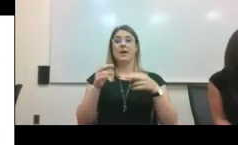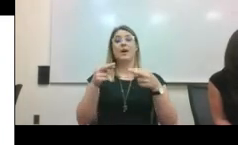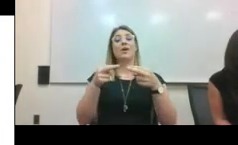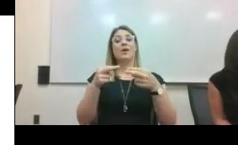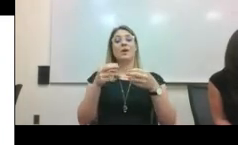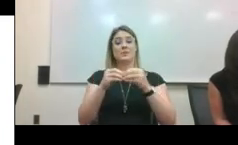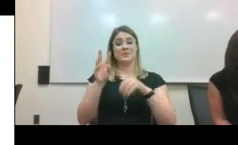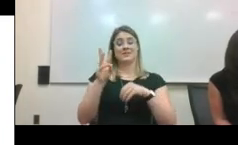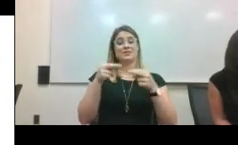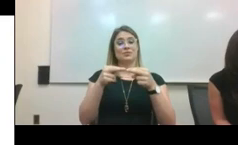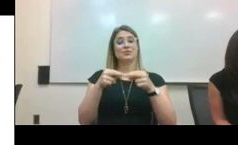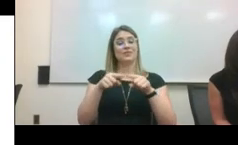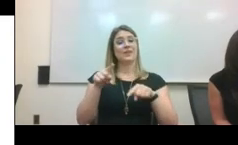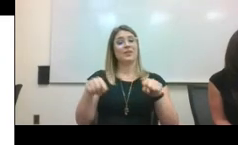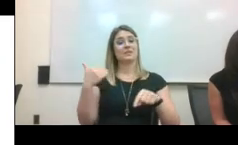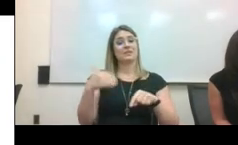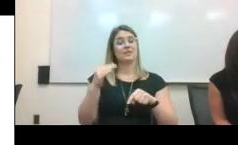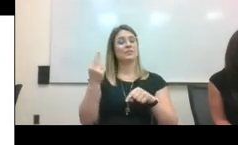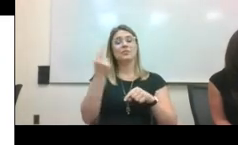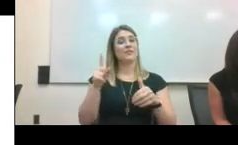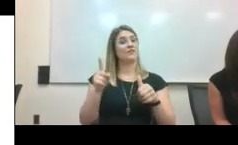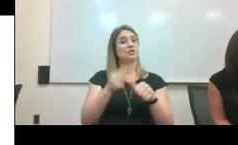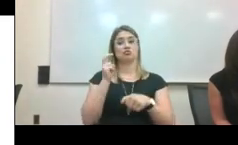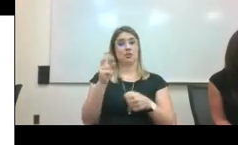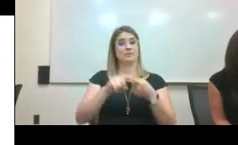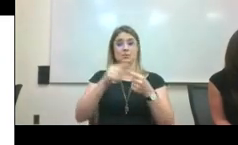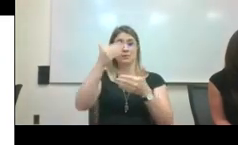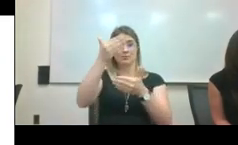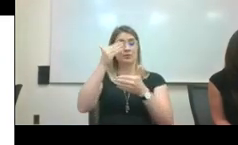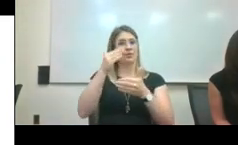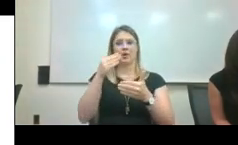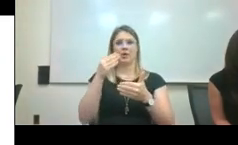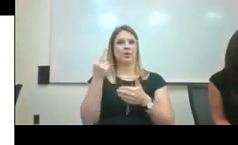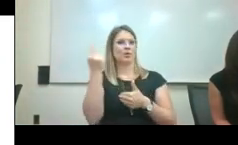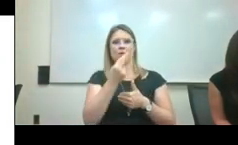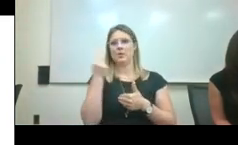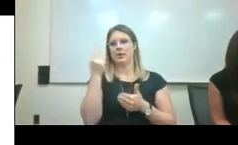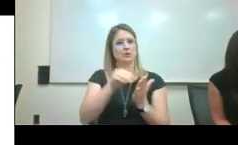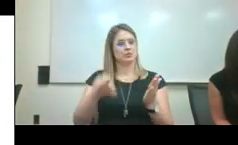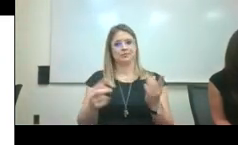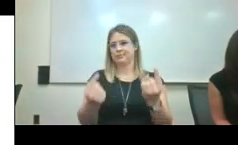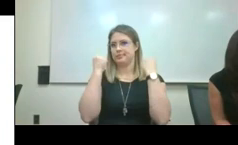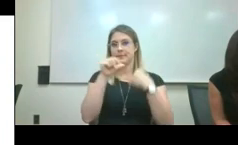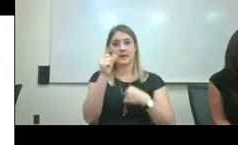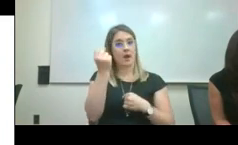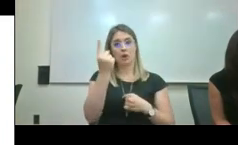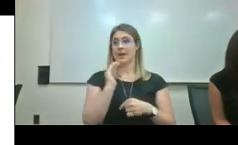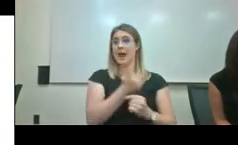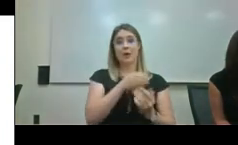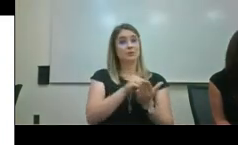But we realized on that first piloting trip that students were not understanding both of our assessors, and our assessors were not understanding the signs